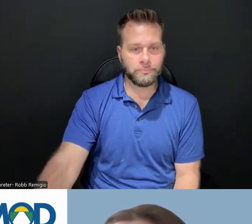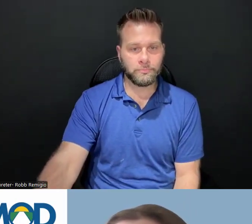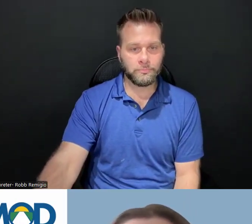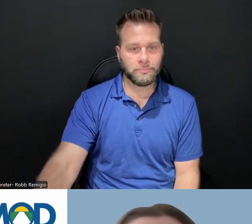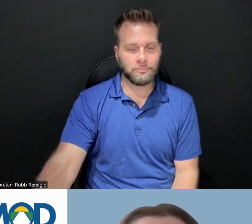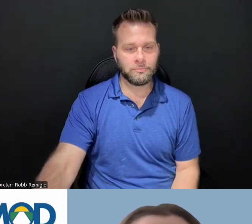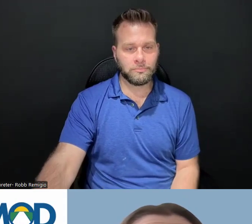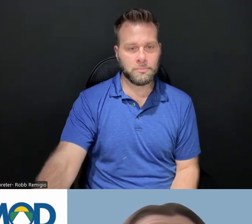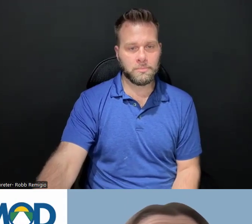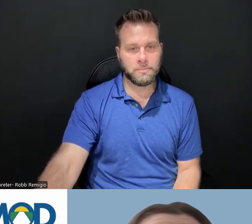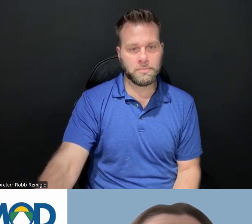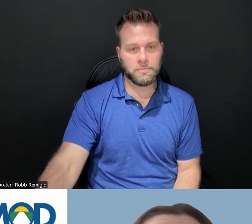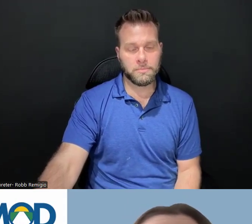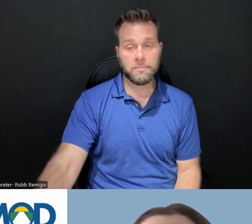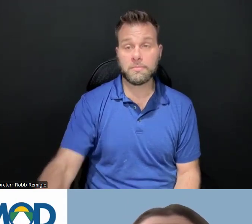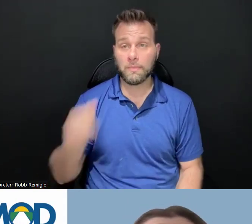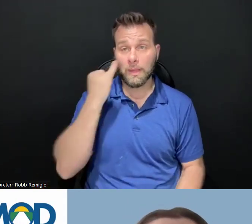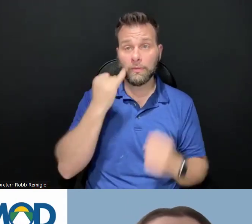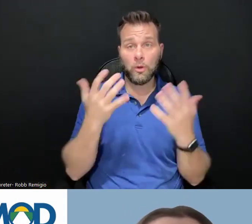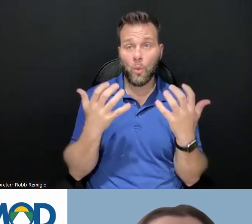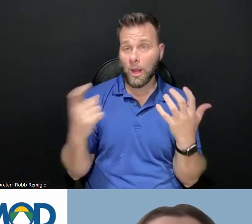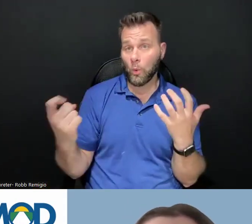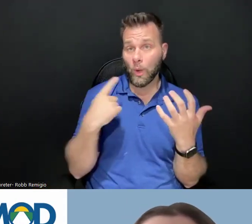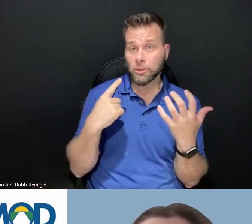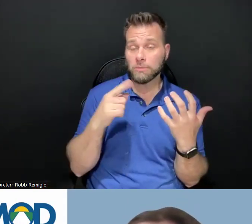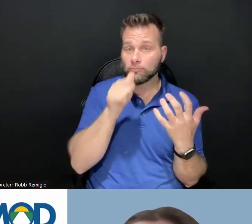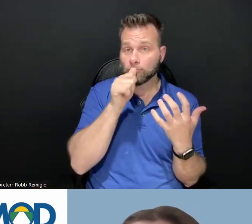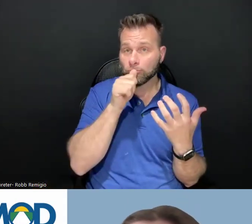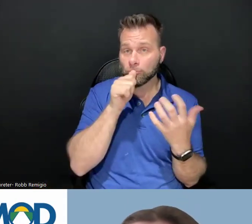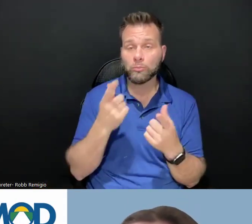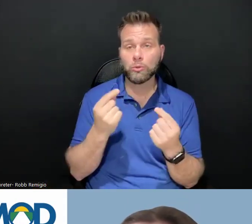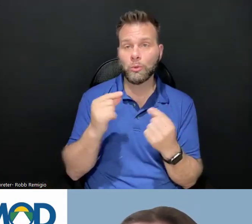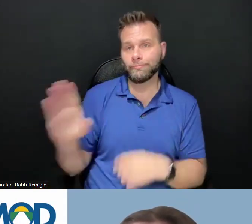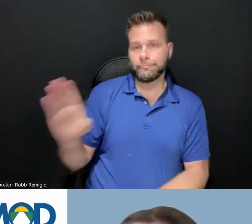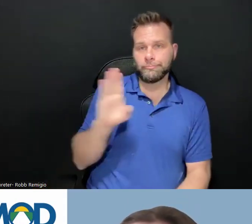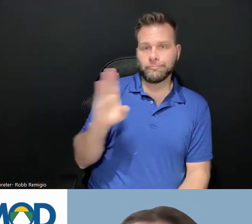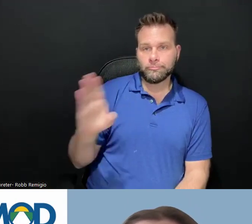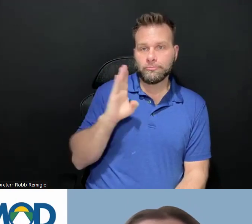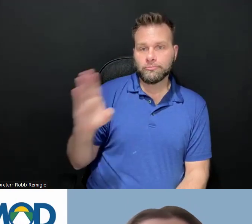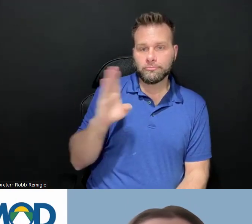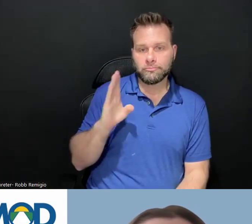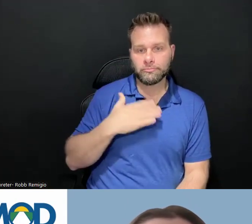your video and microphone. If you would like to ask a submit it just directly to me.